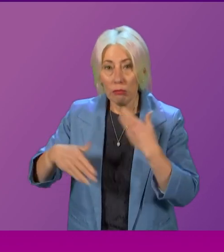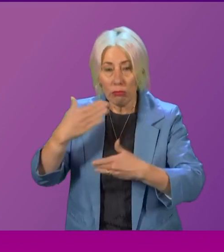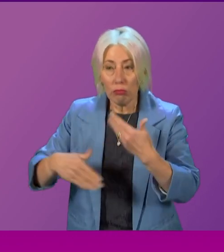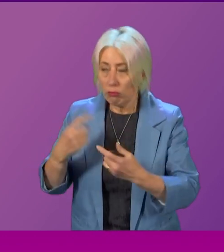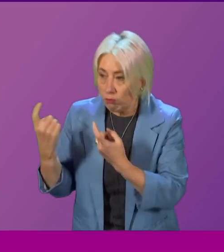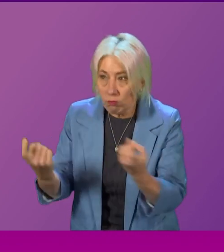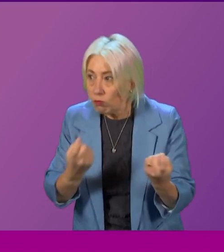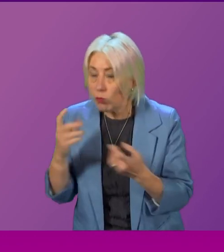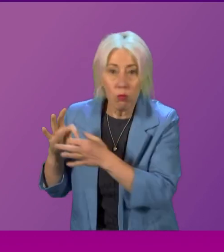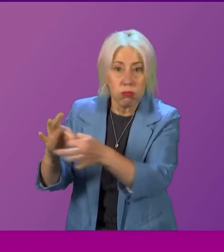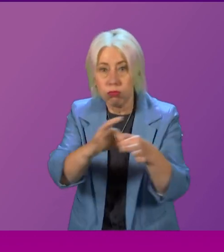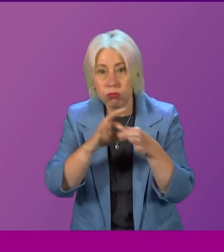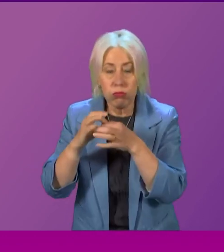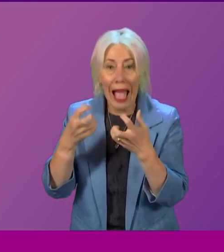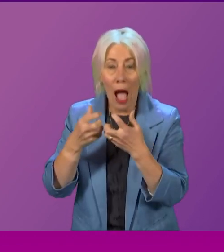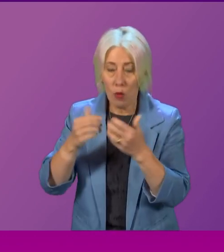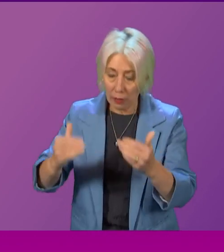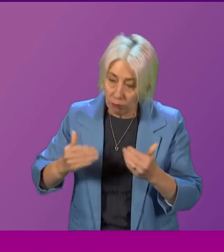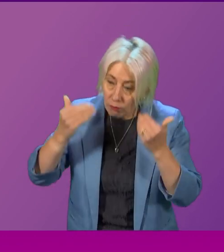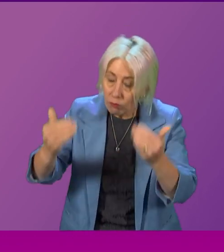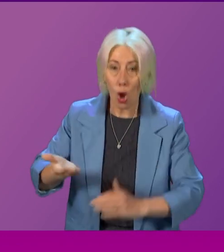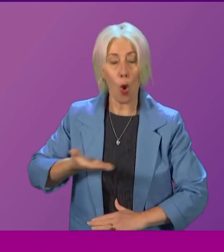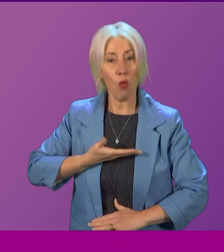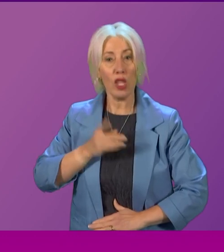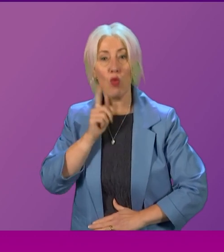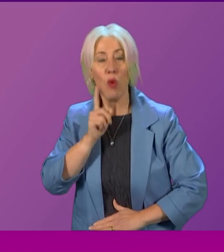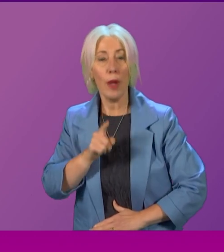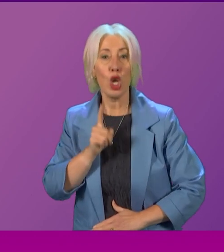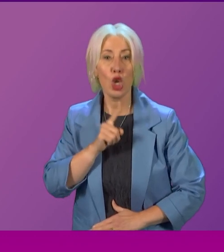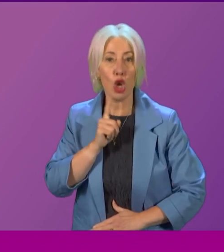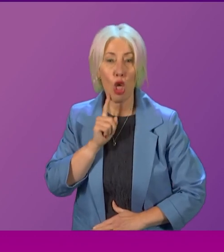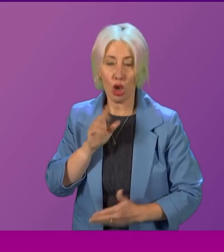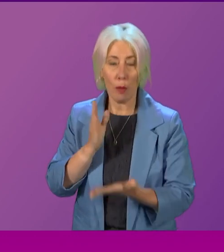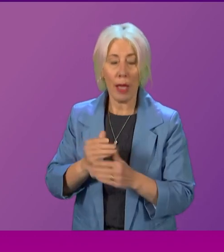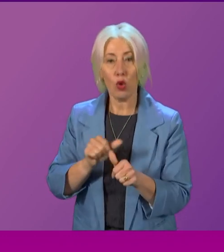with others, to advance the rights of women and girls and to ensure better protection